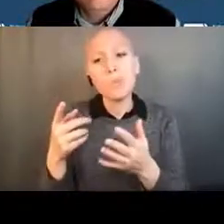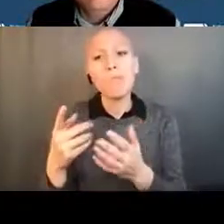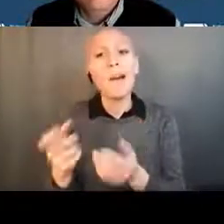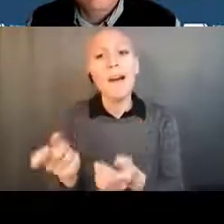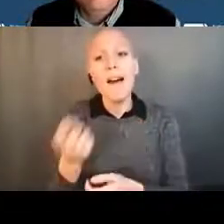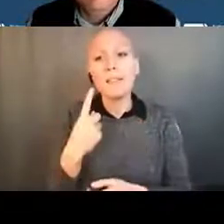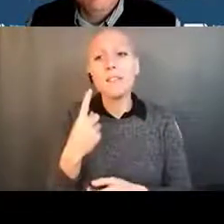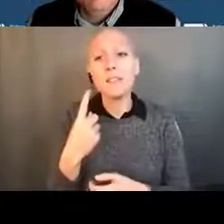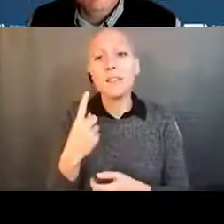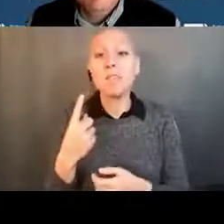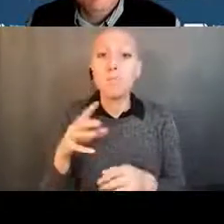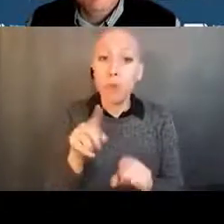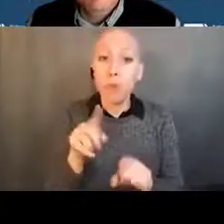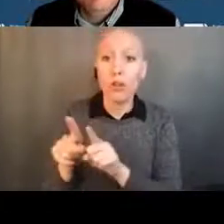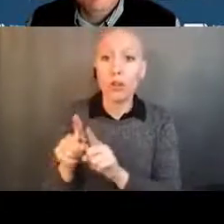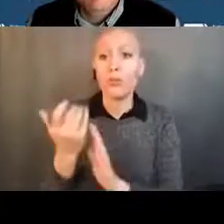Grants Policy Statement, which covers this.